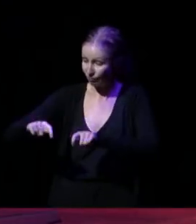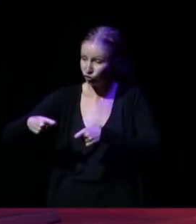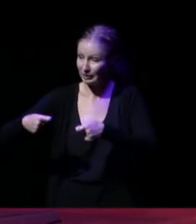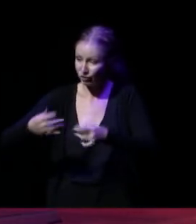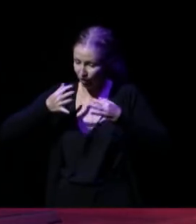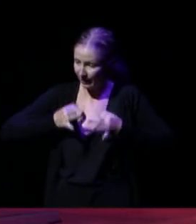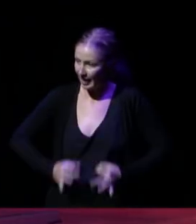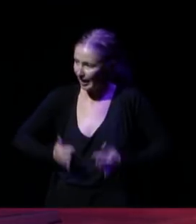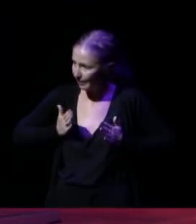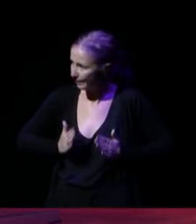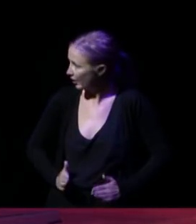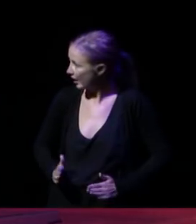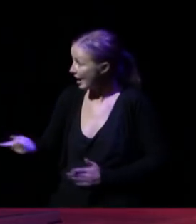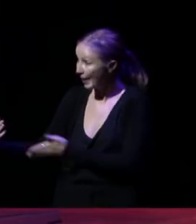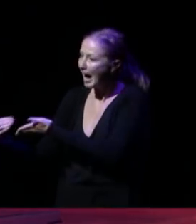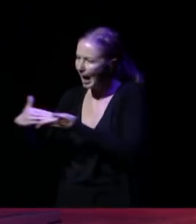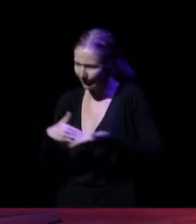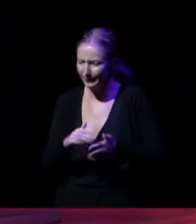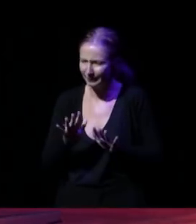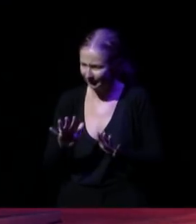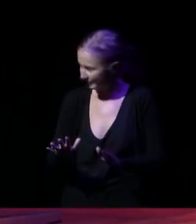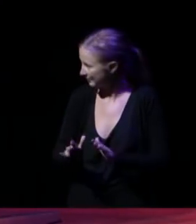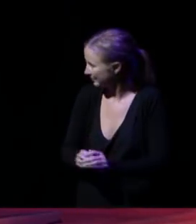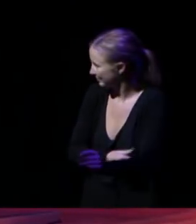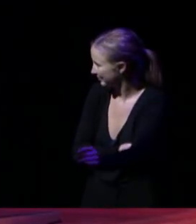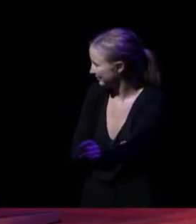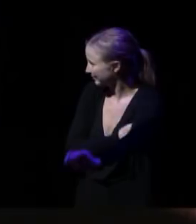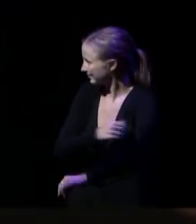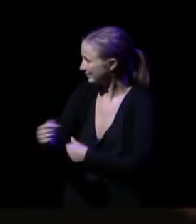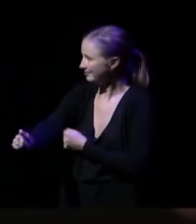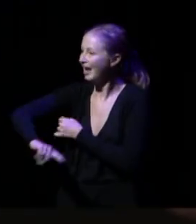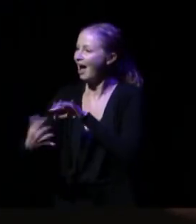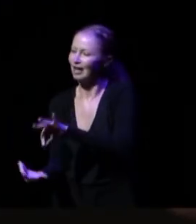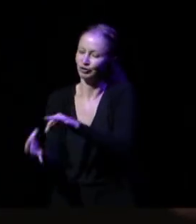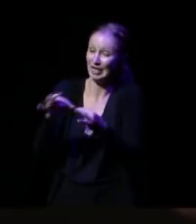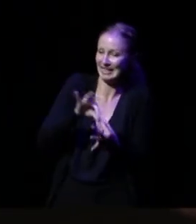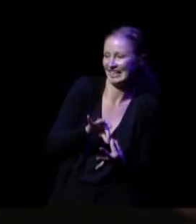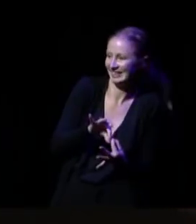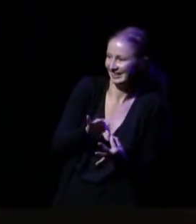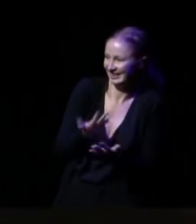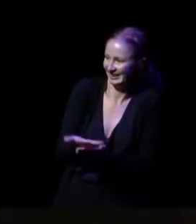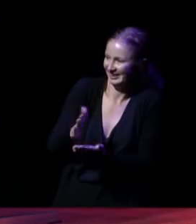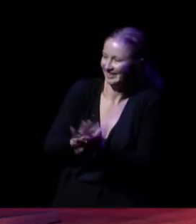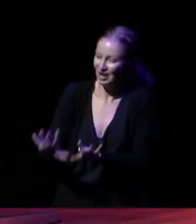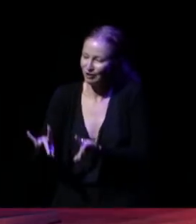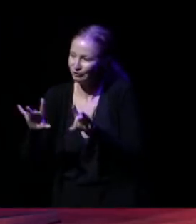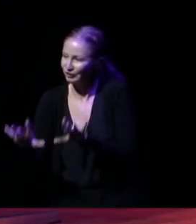I don't want to paraphrase here, but I'll try and translate from the Australian to the American. Right, right.